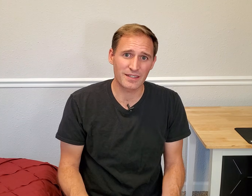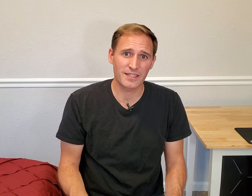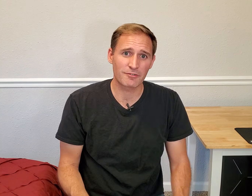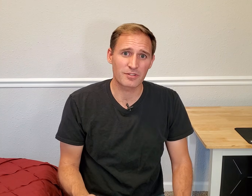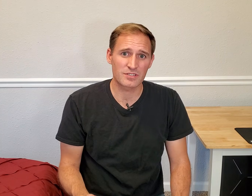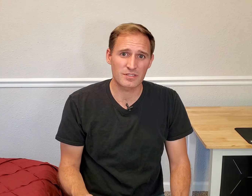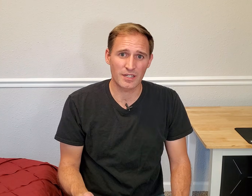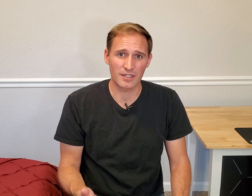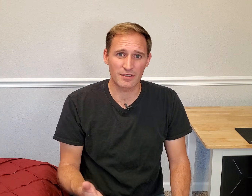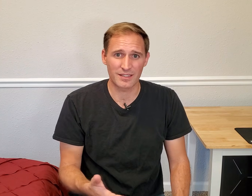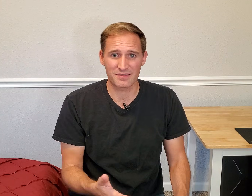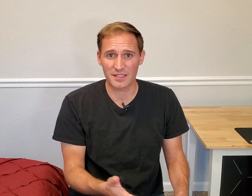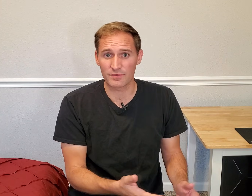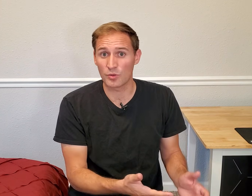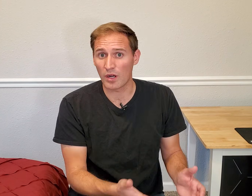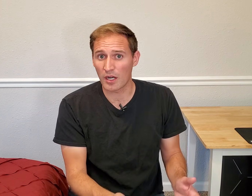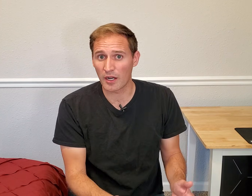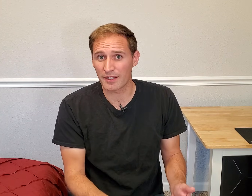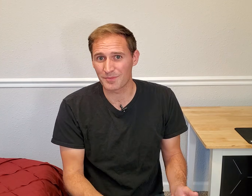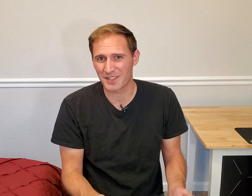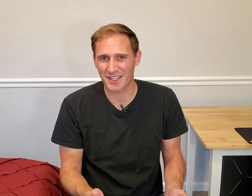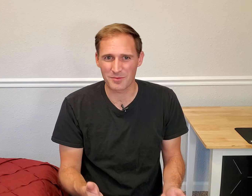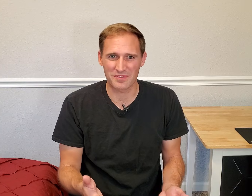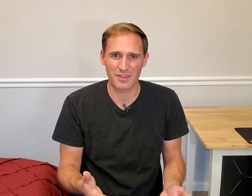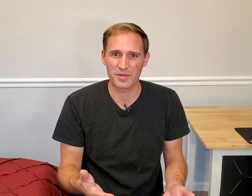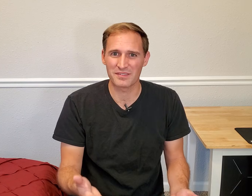sign language instead of "you are" it becomes the